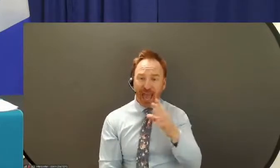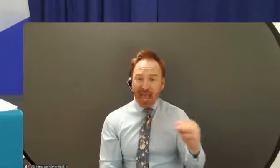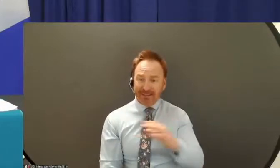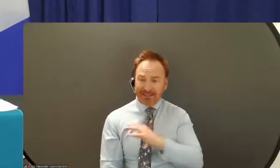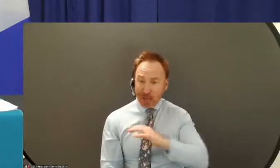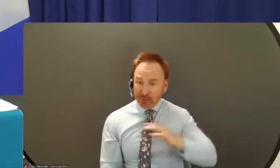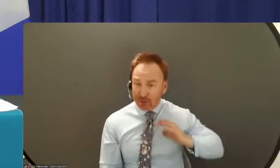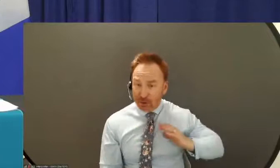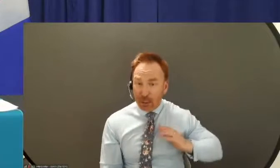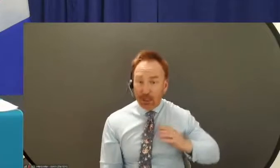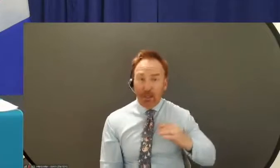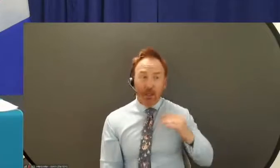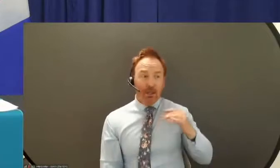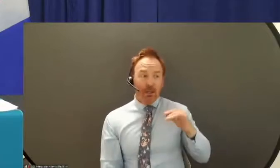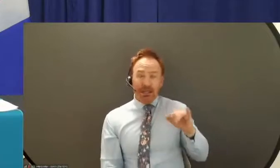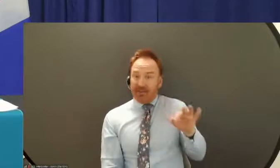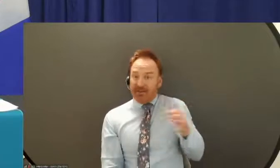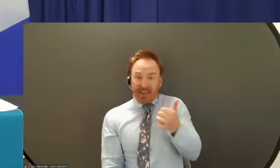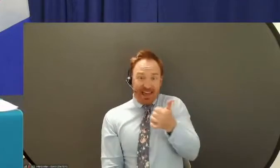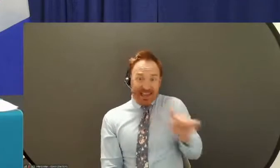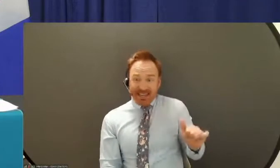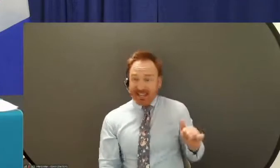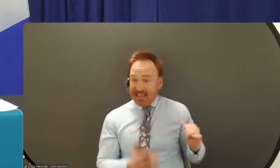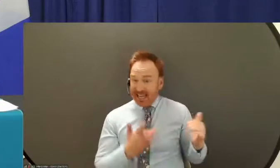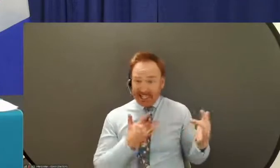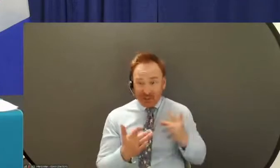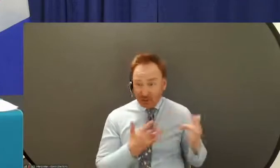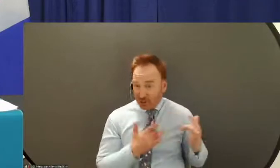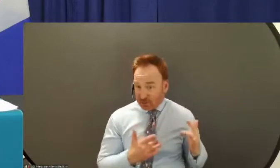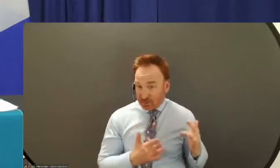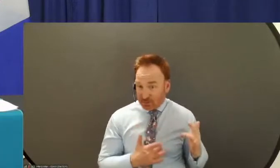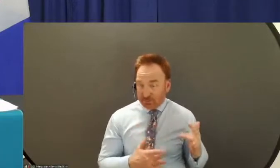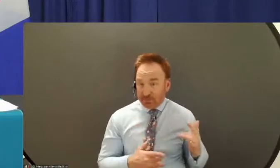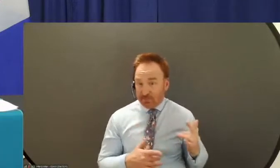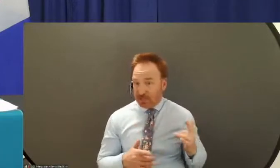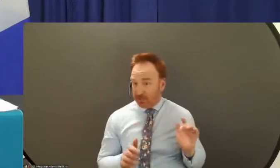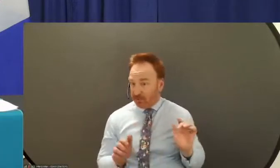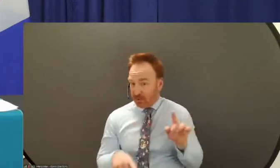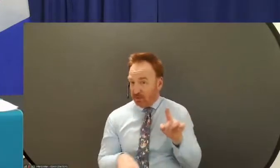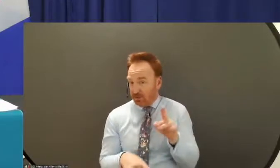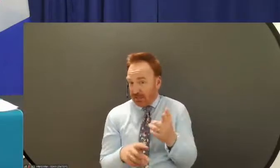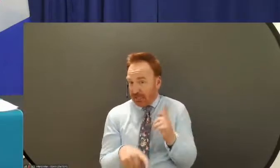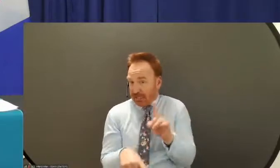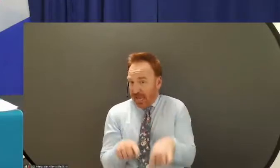want to explore the Yukon. Is there a list that they can go